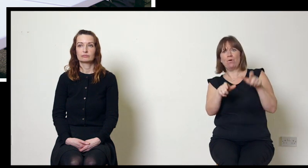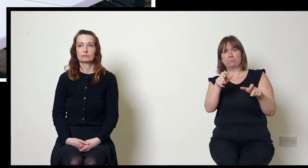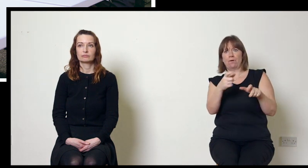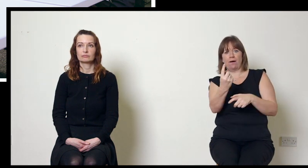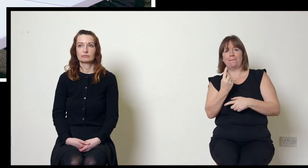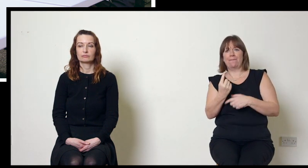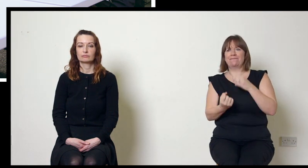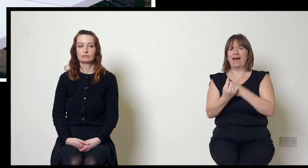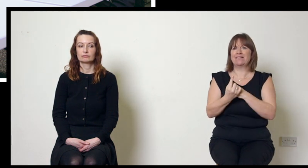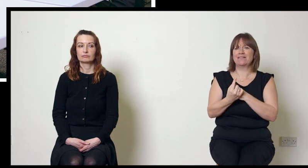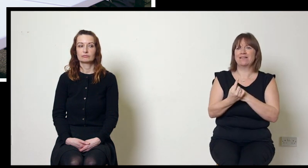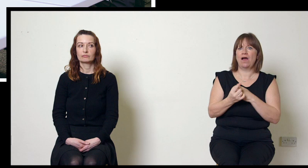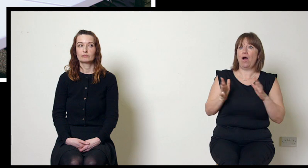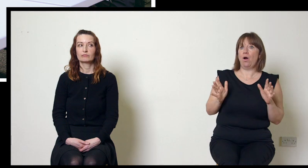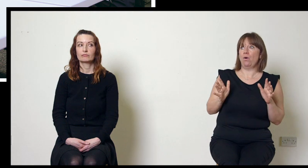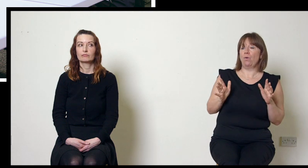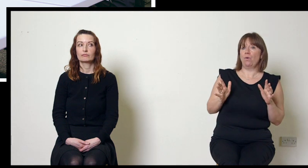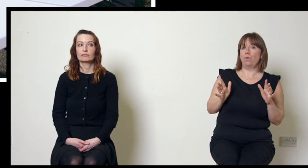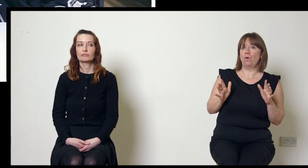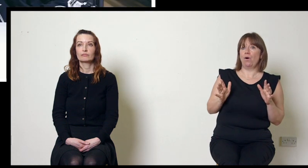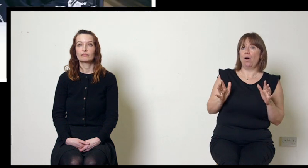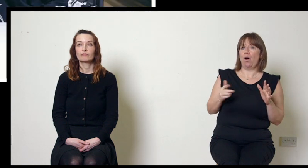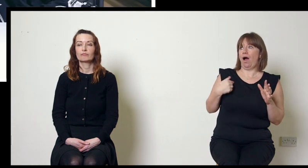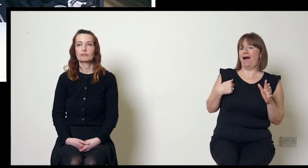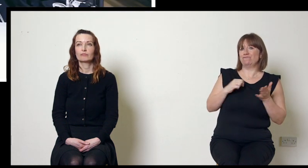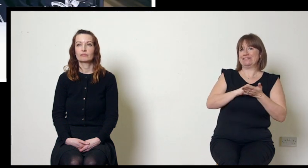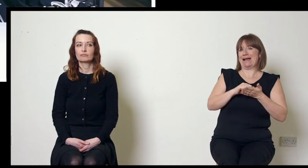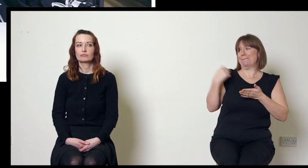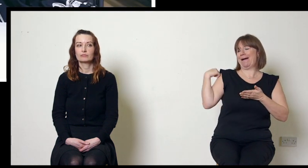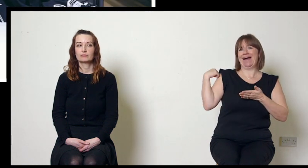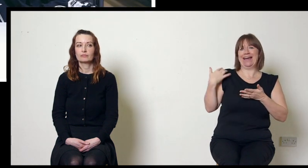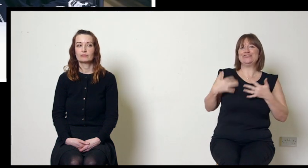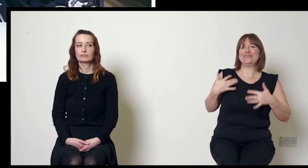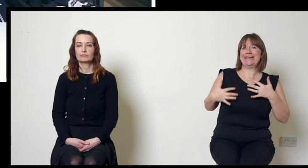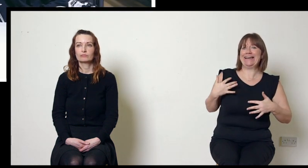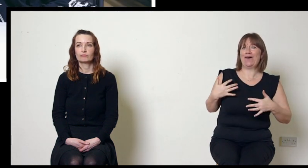“Oh! So it's all of that…” and they've written down I've got a back injury and things like that.